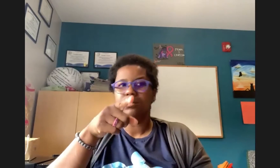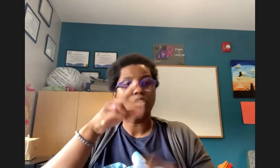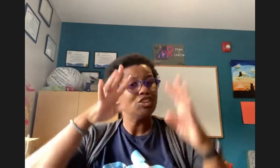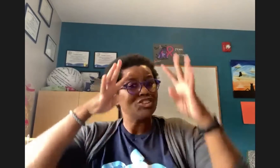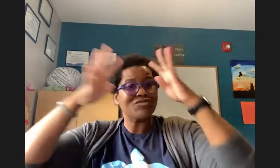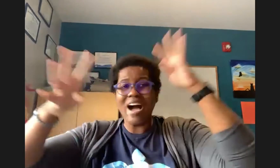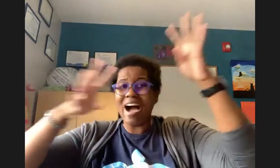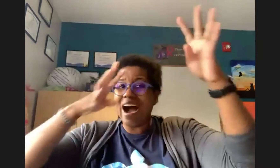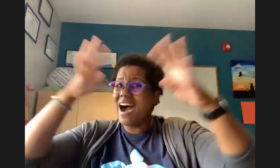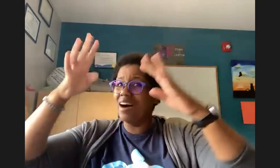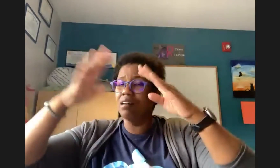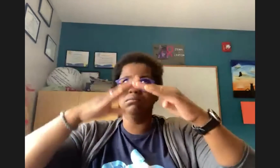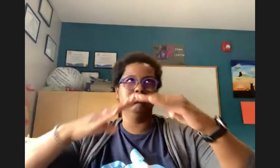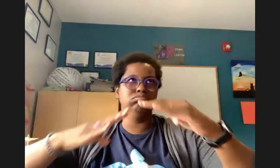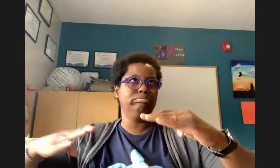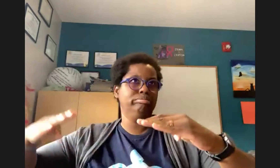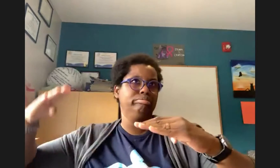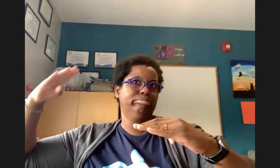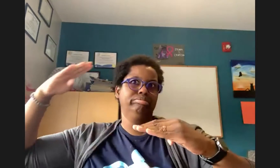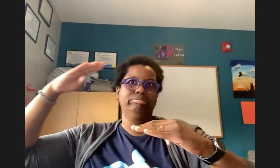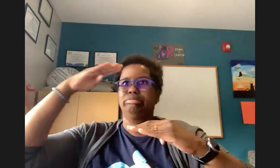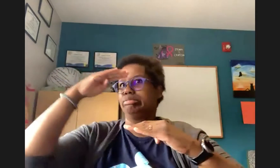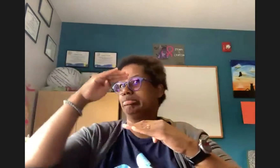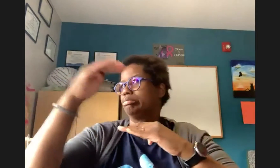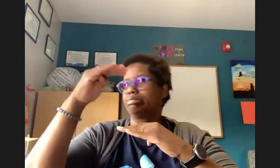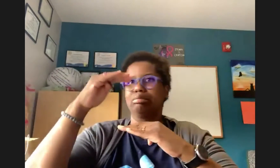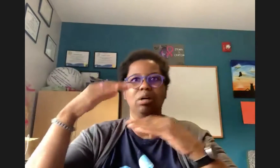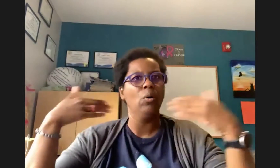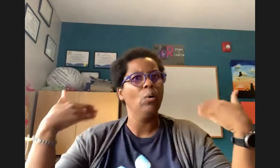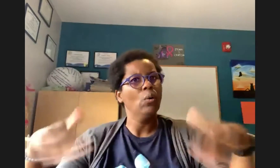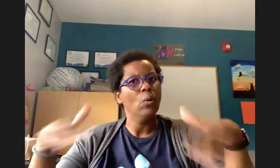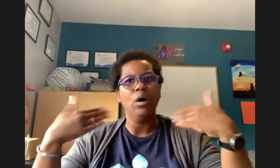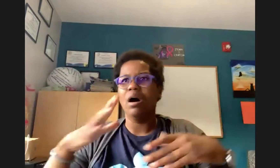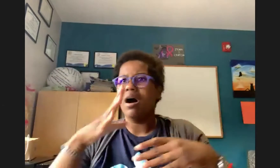and it was suggested to me because of my high levels of creativity